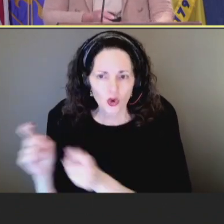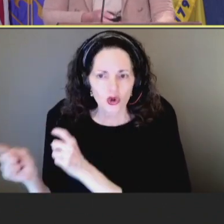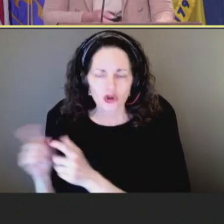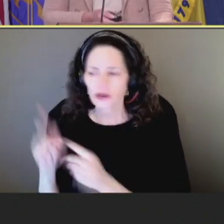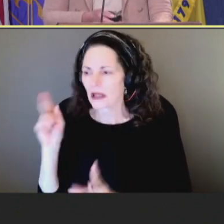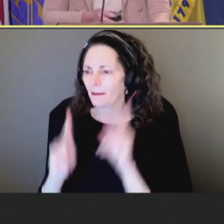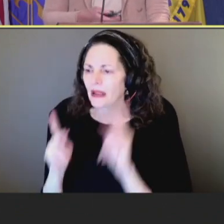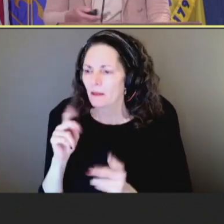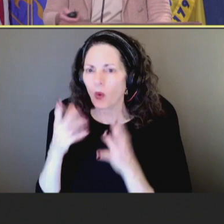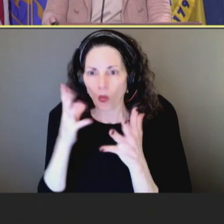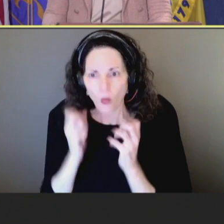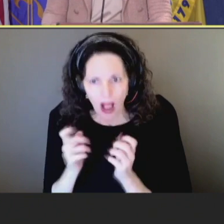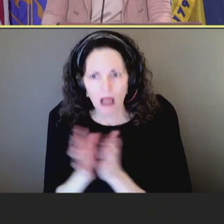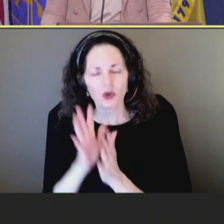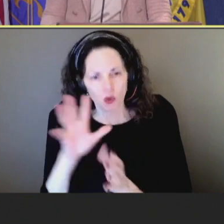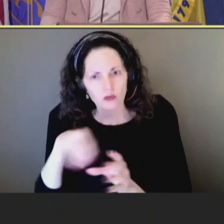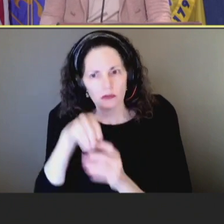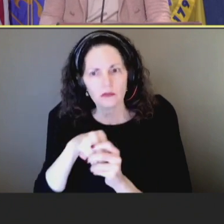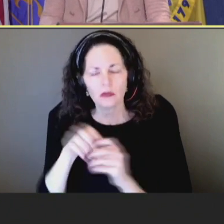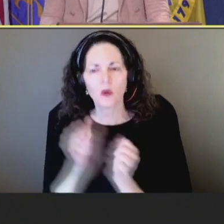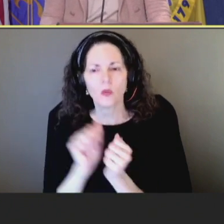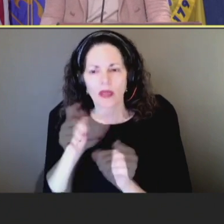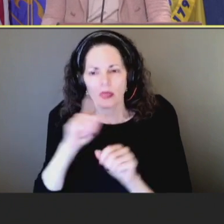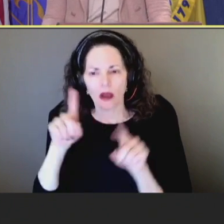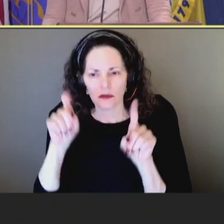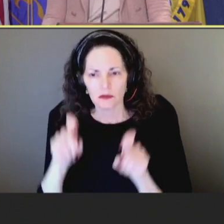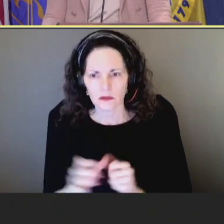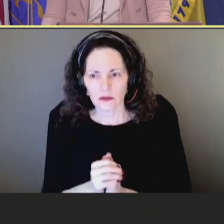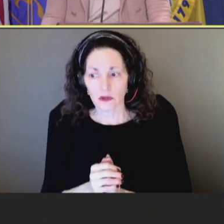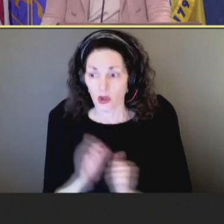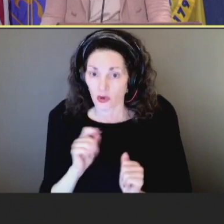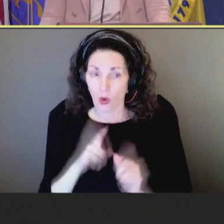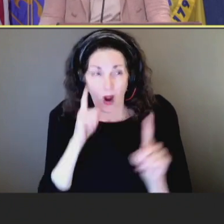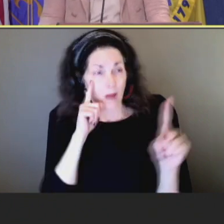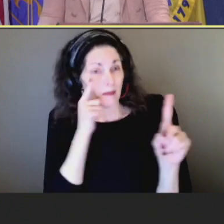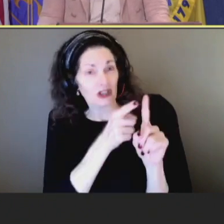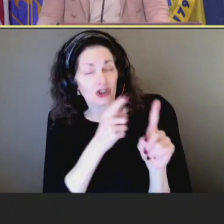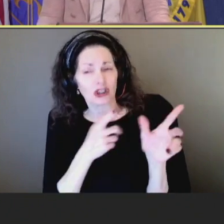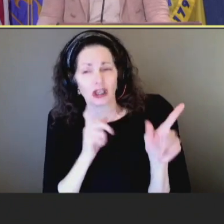So, our mission is to speed the development of vaccines and end breast cancer as a fatal disease